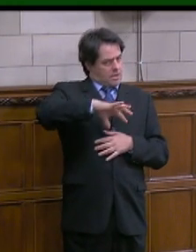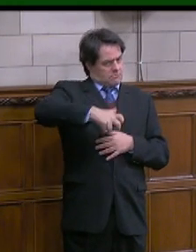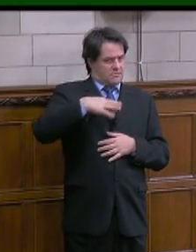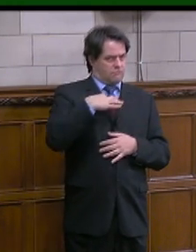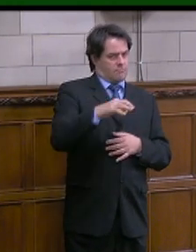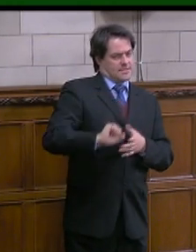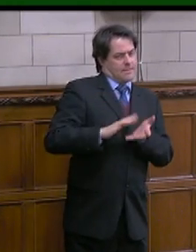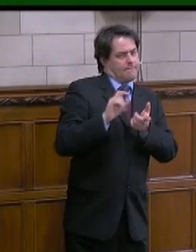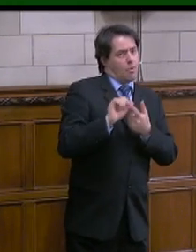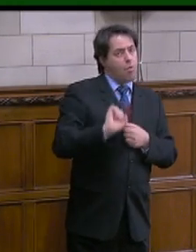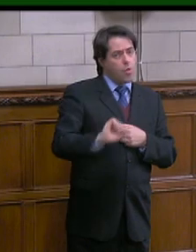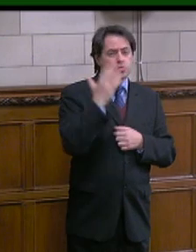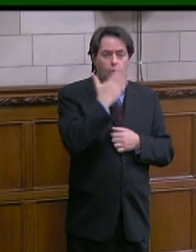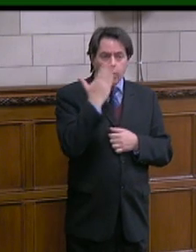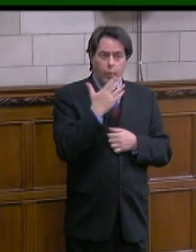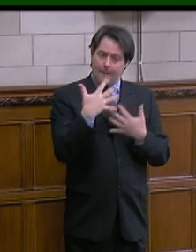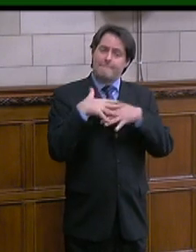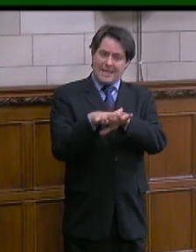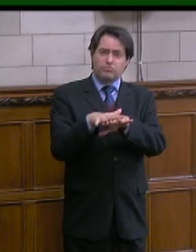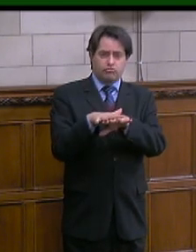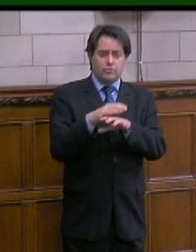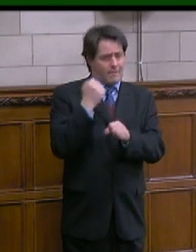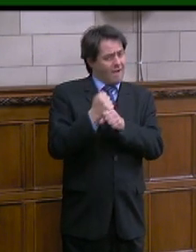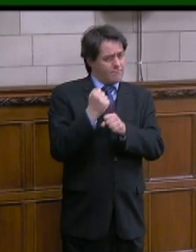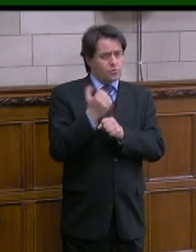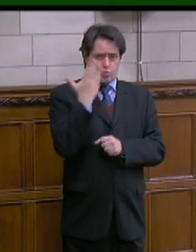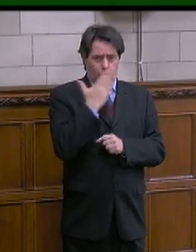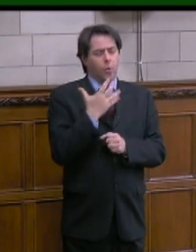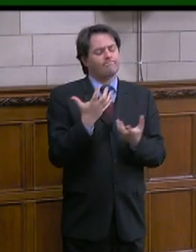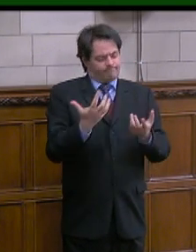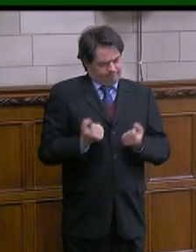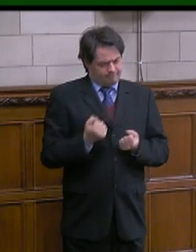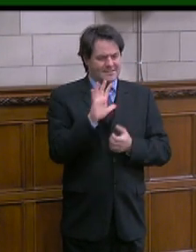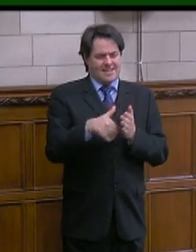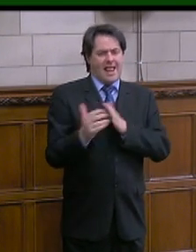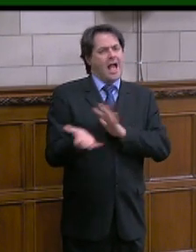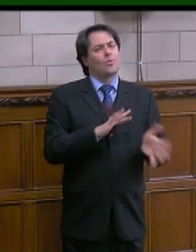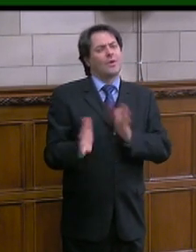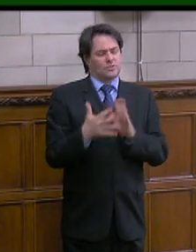The mainstream state school that she goes to has embraced sign language, which has really